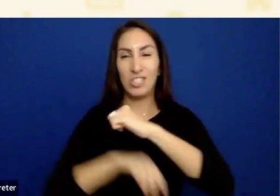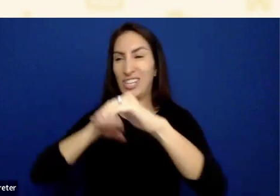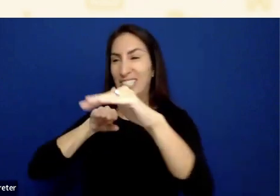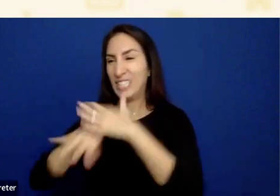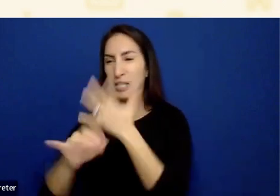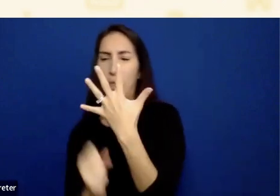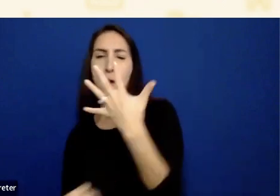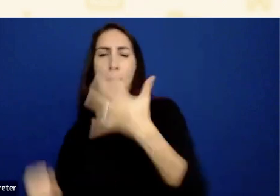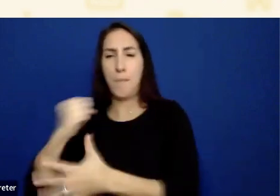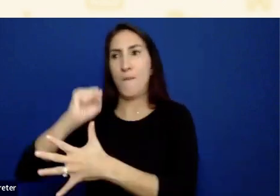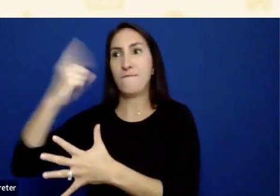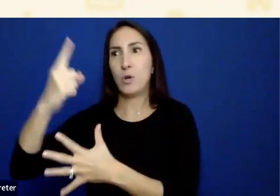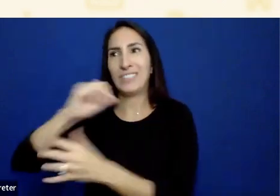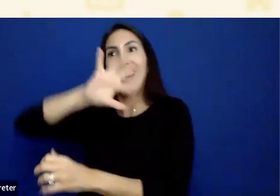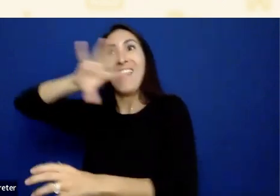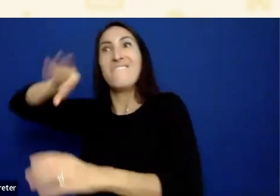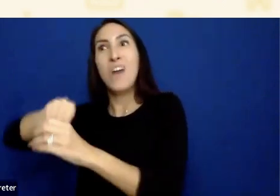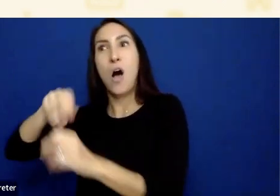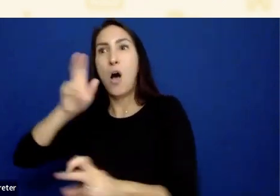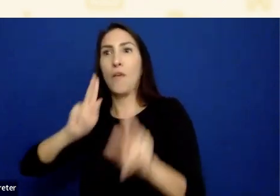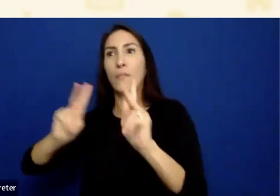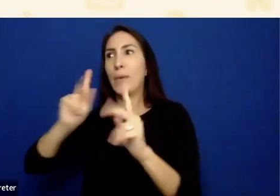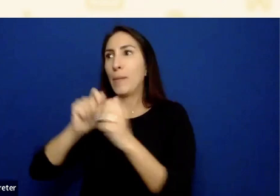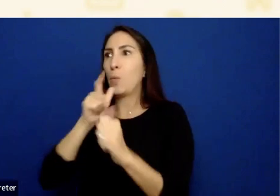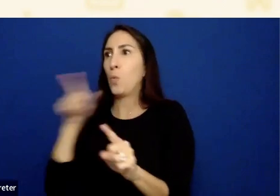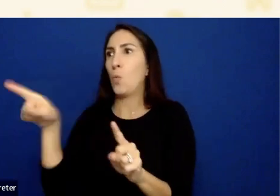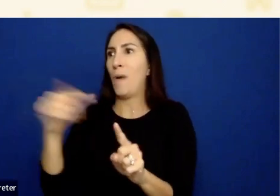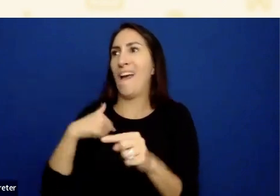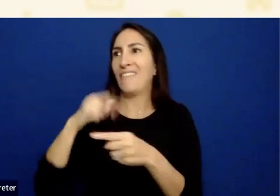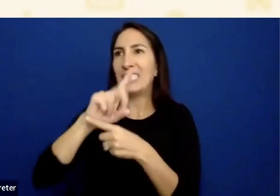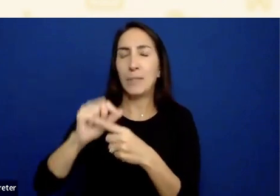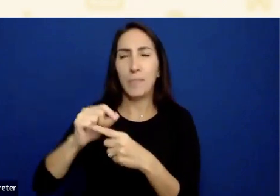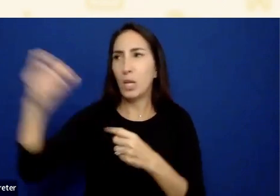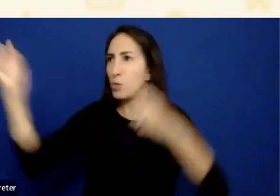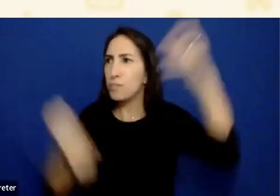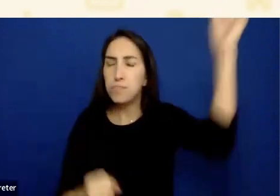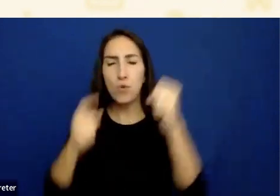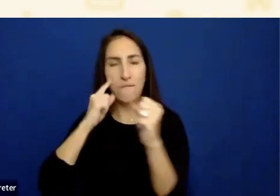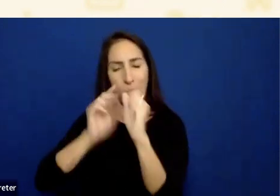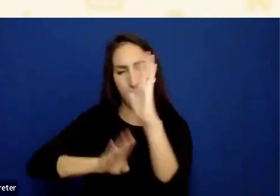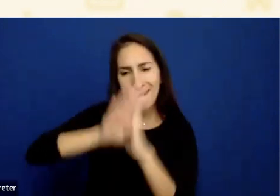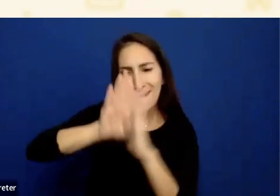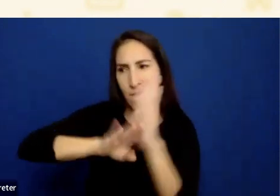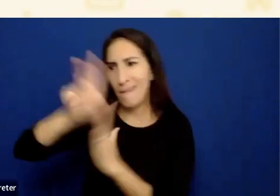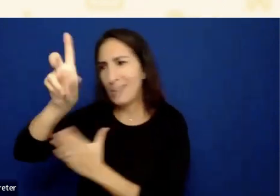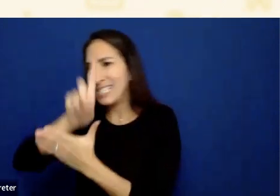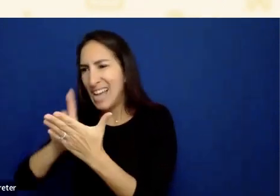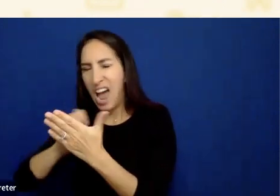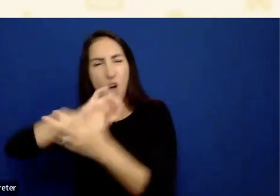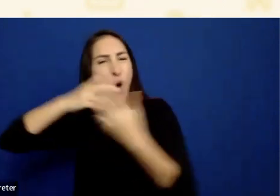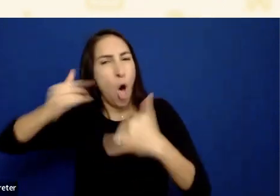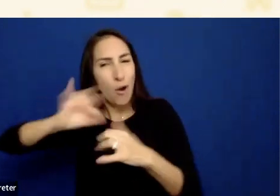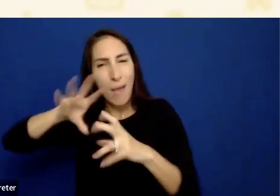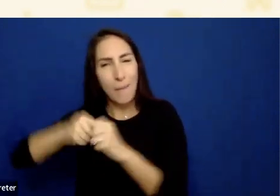in the design and development. When we decided to do the GATI Awards we were like, OK,